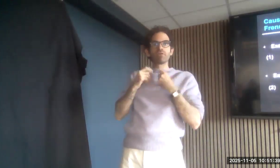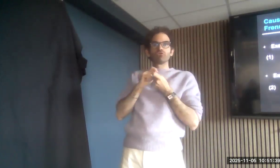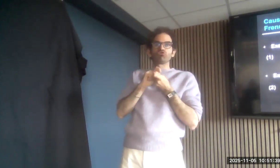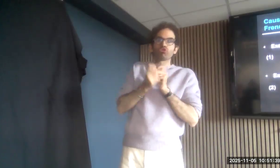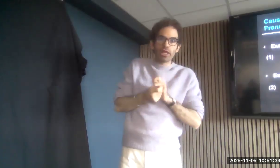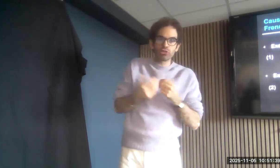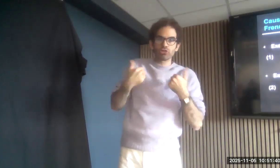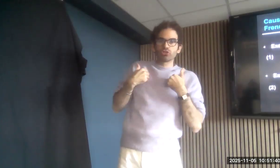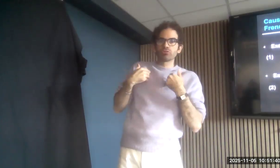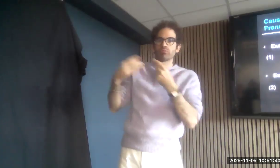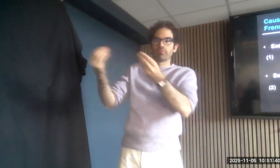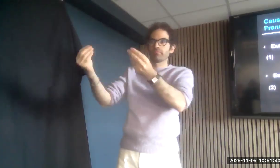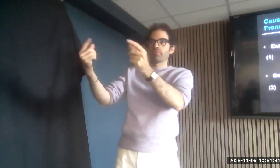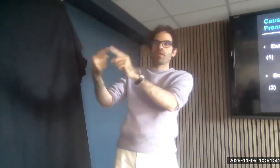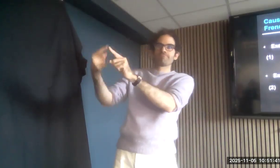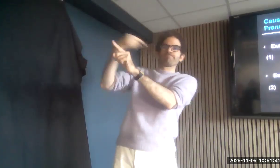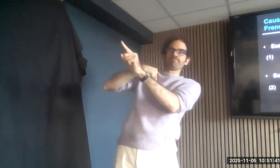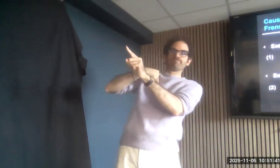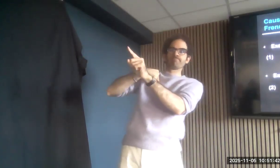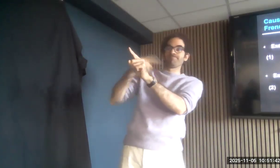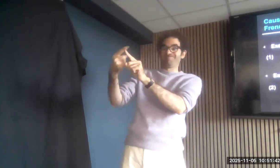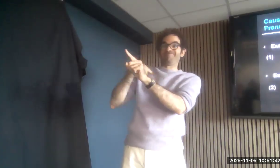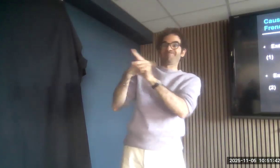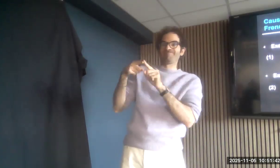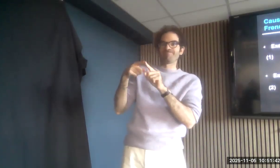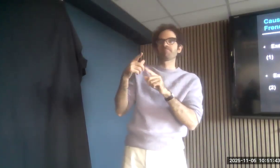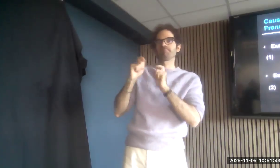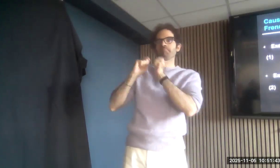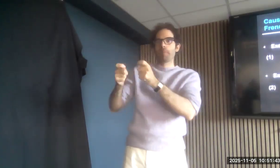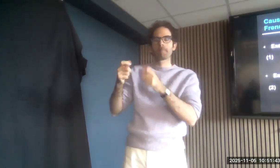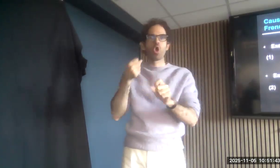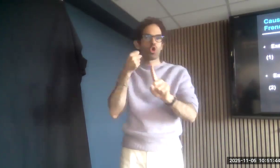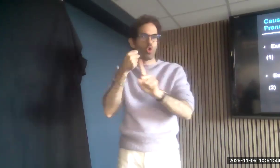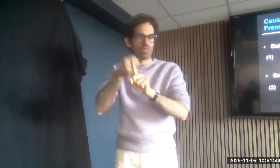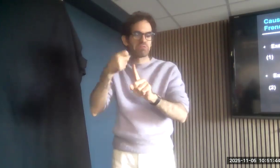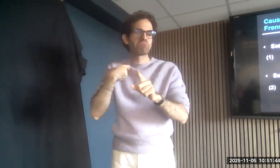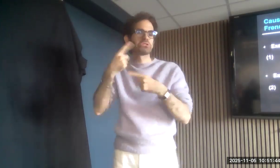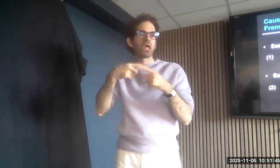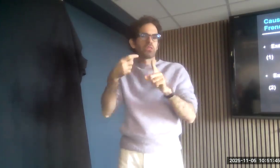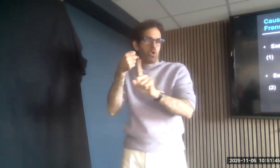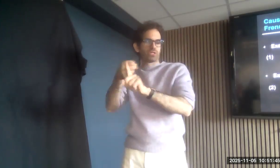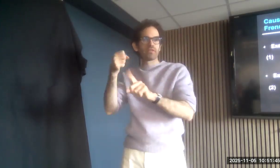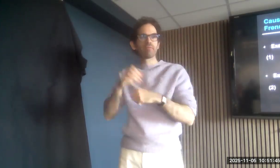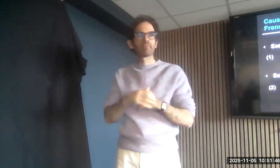And it has caused a shift in me. So it has given me something.